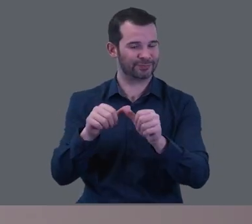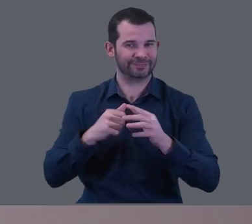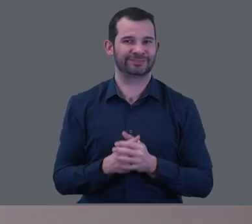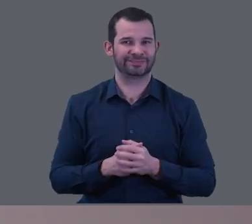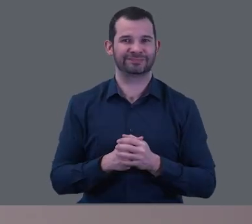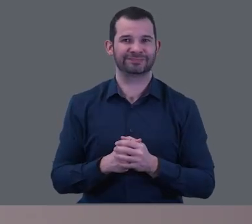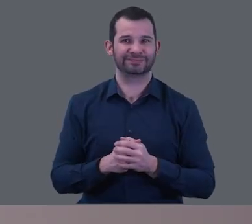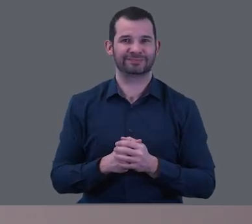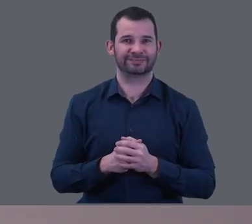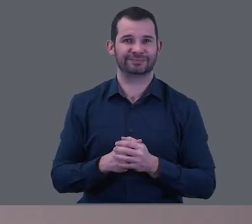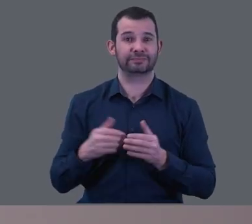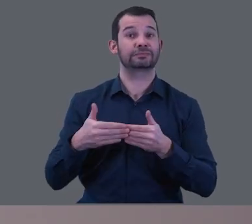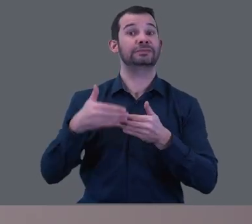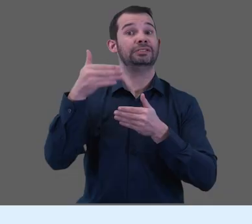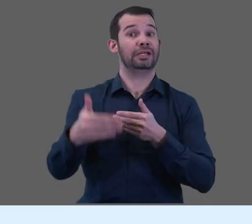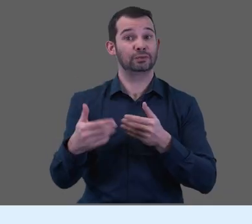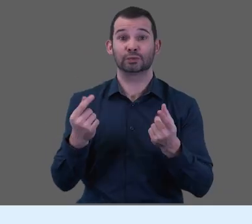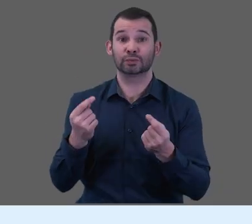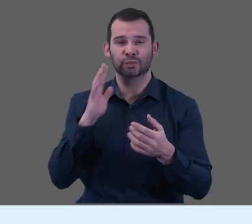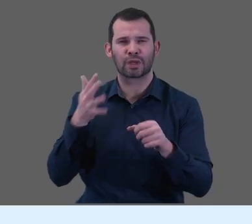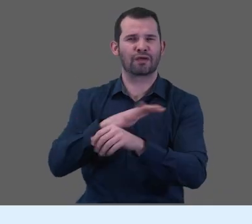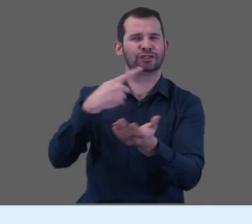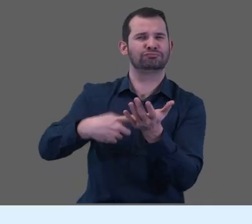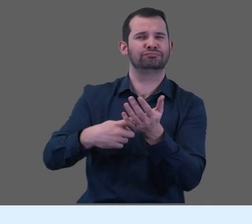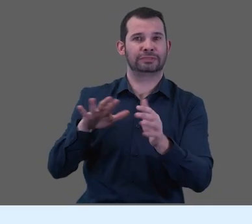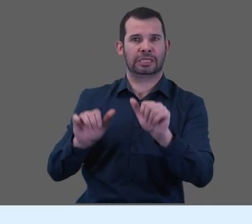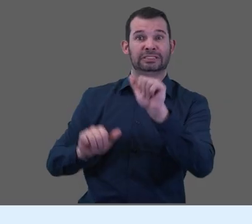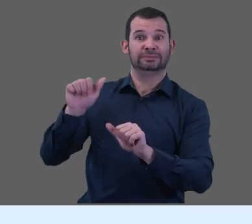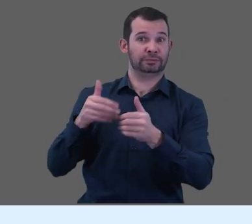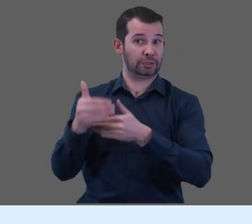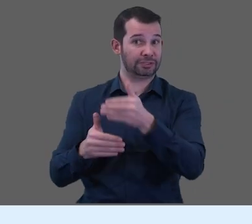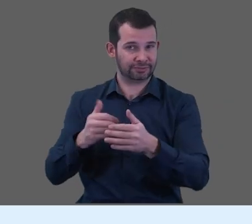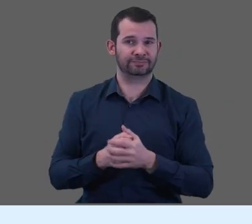Let’s continue. Next, we’ll cover the assessment process.